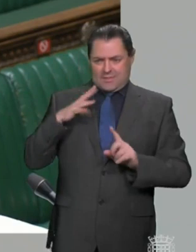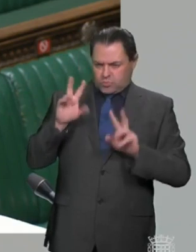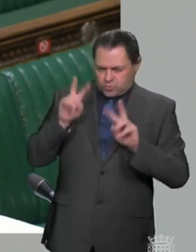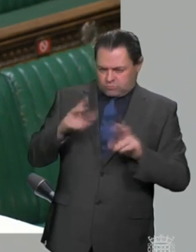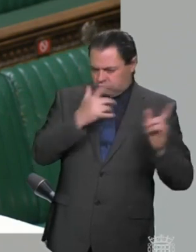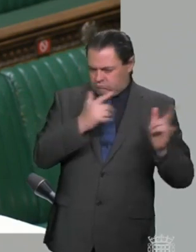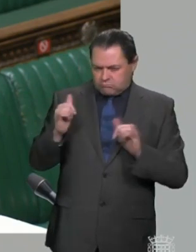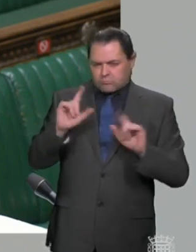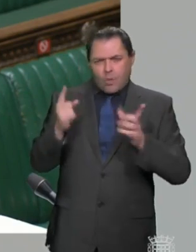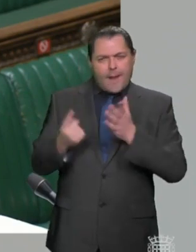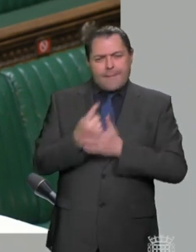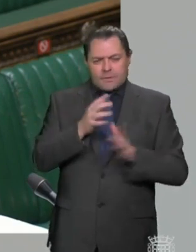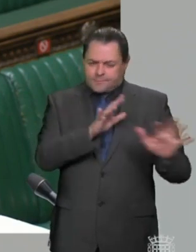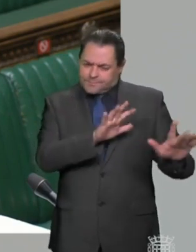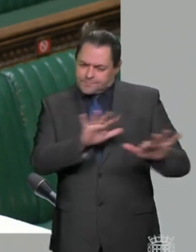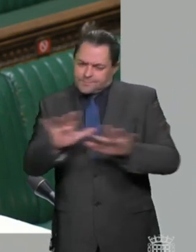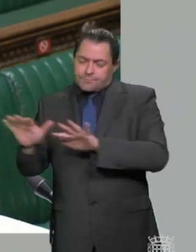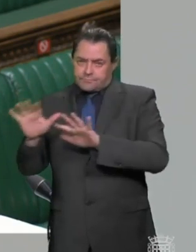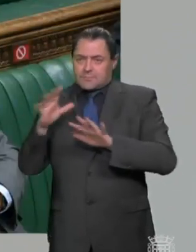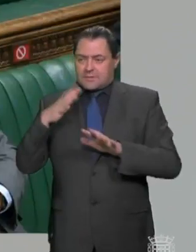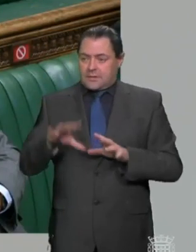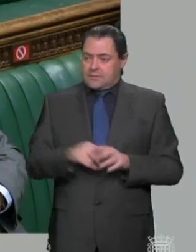all the issues the right hon. Gentleman raised. I must say that I do not recognise